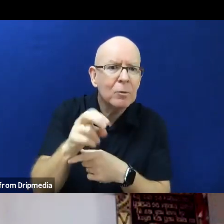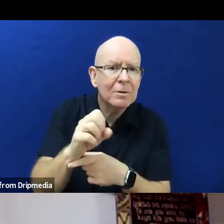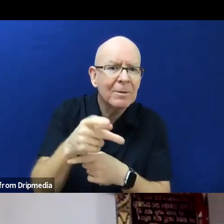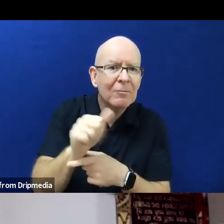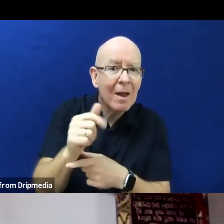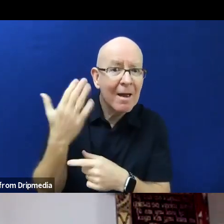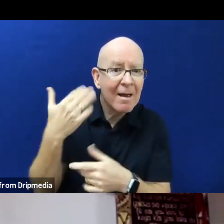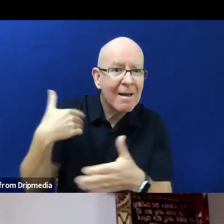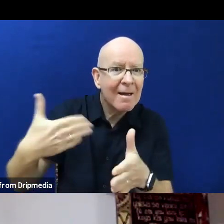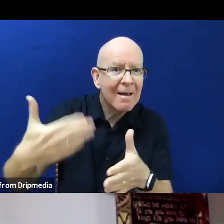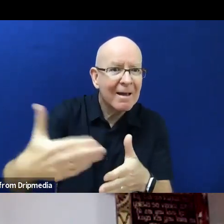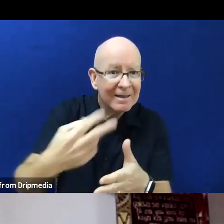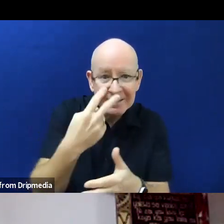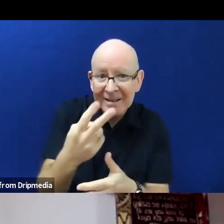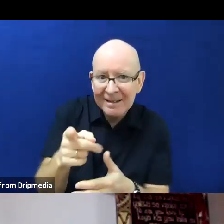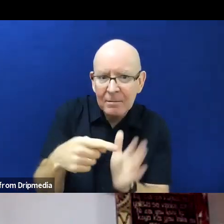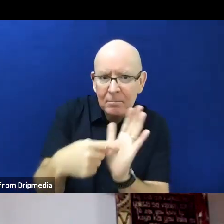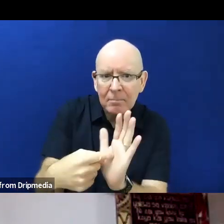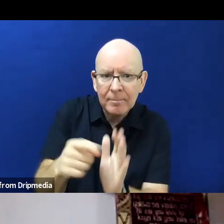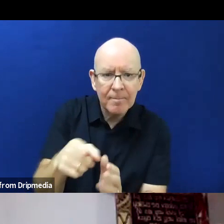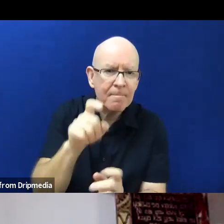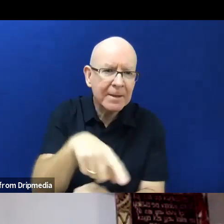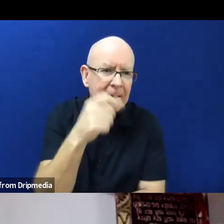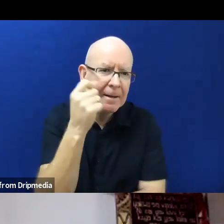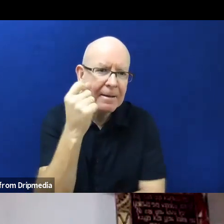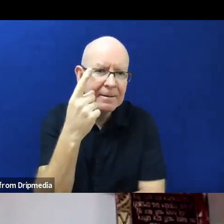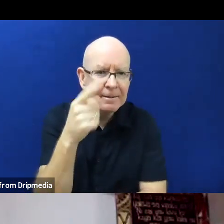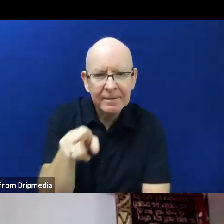answers up on the website, with the webinar recording over the next couple of days.